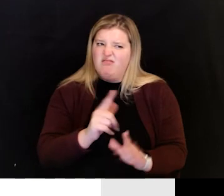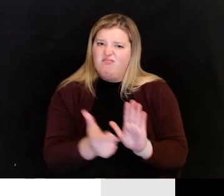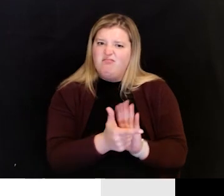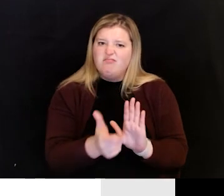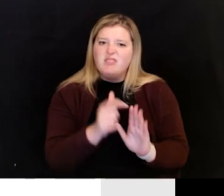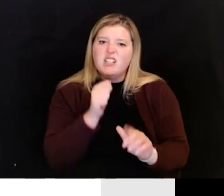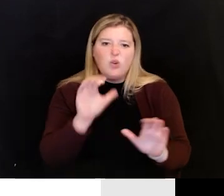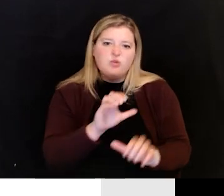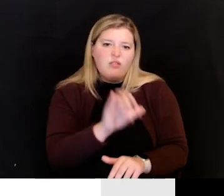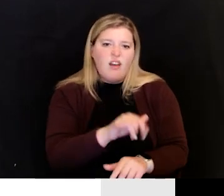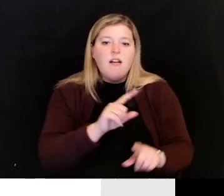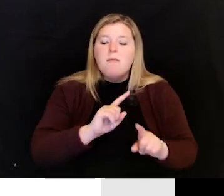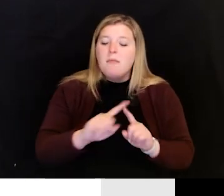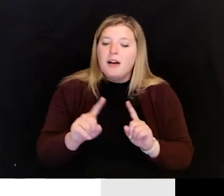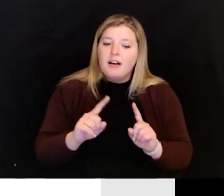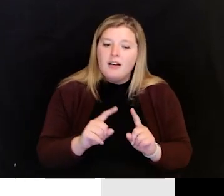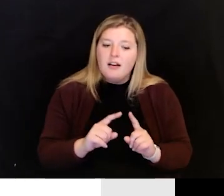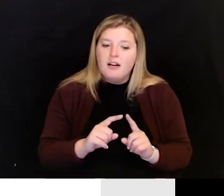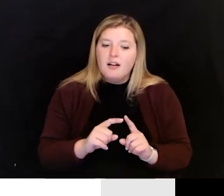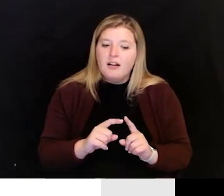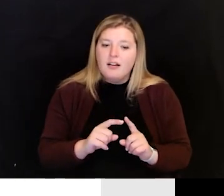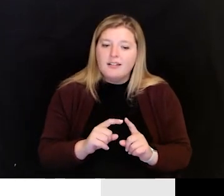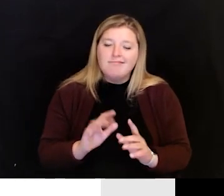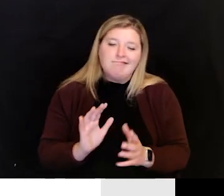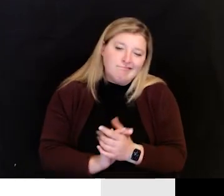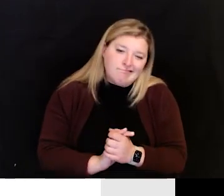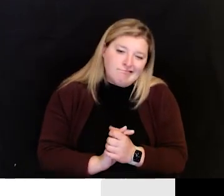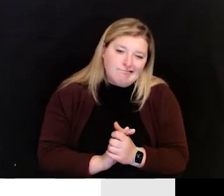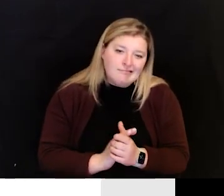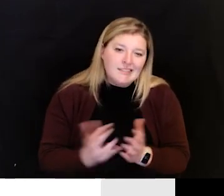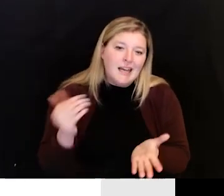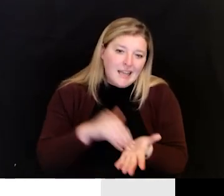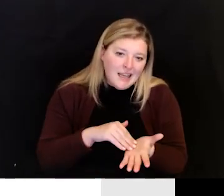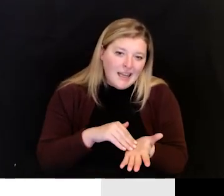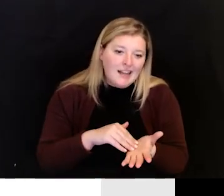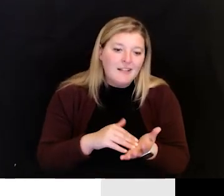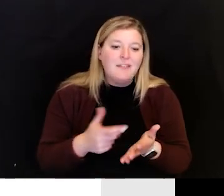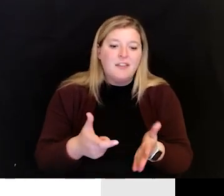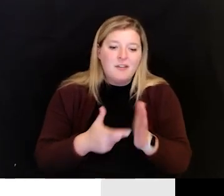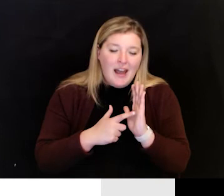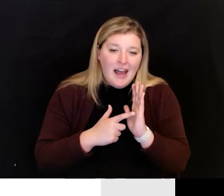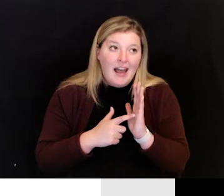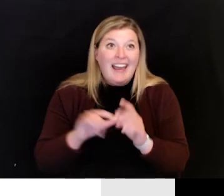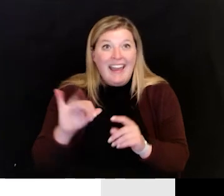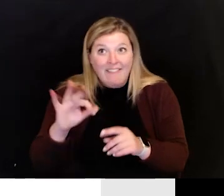But you have to, again, use a table for when it makes sense.